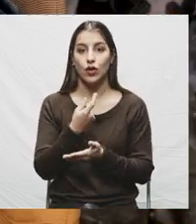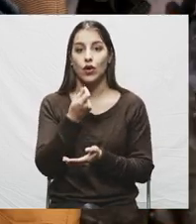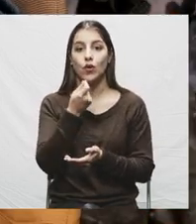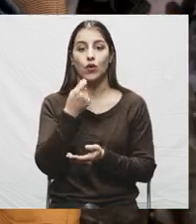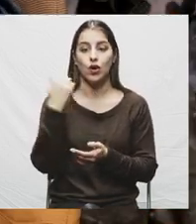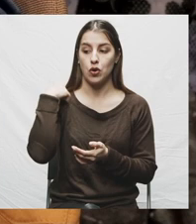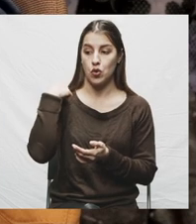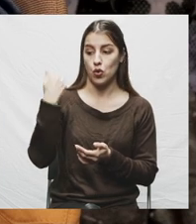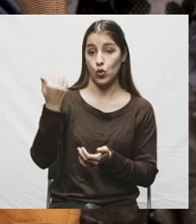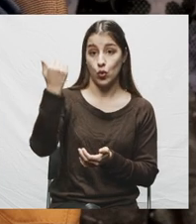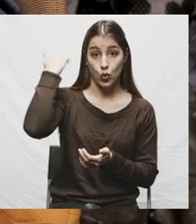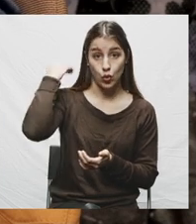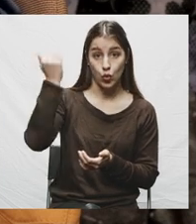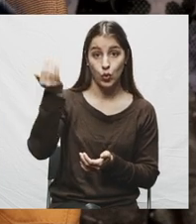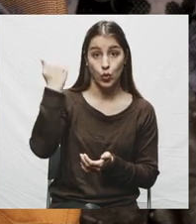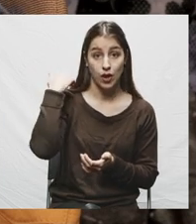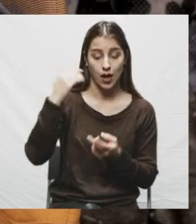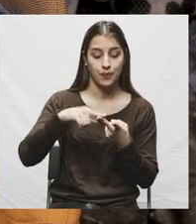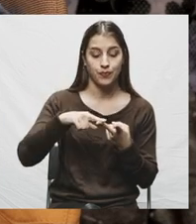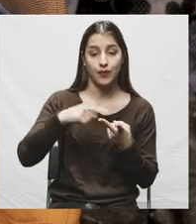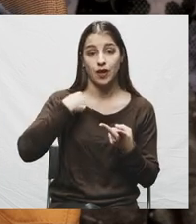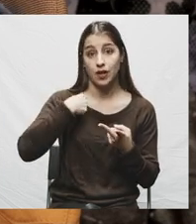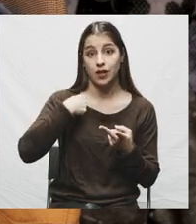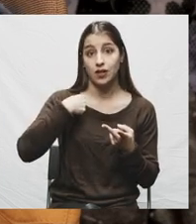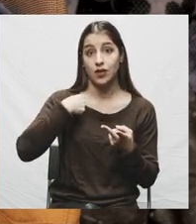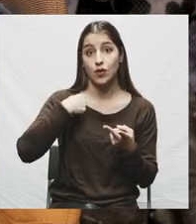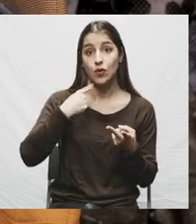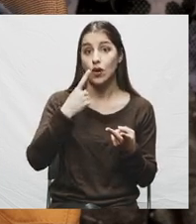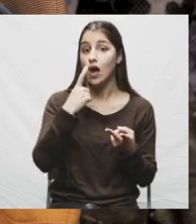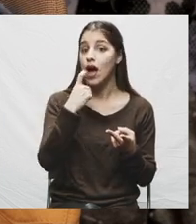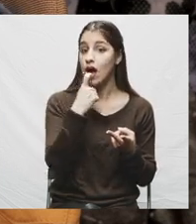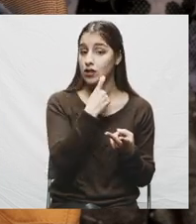had this humpback, since forever... And I got it